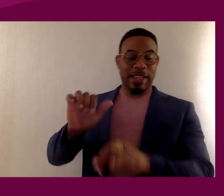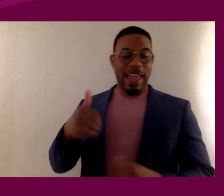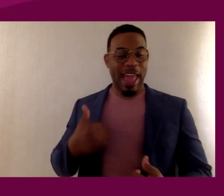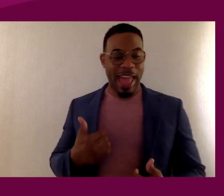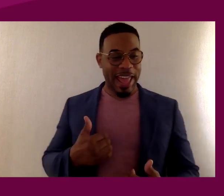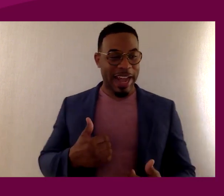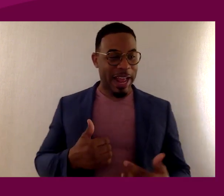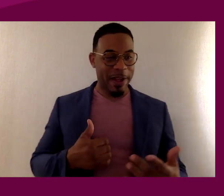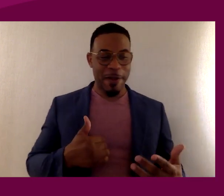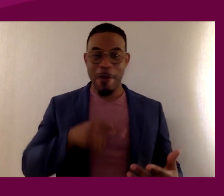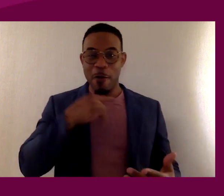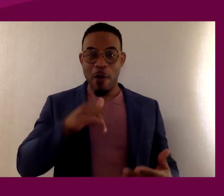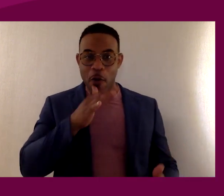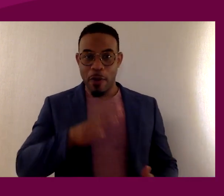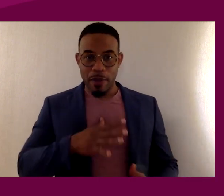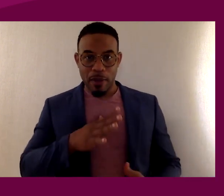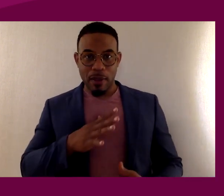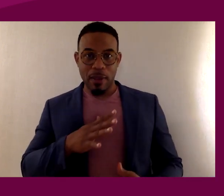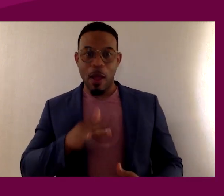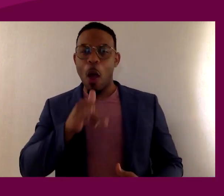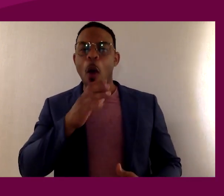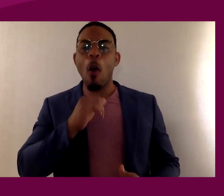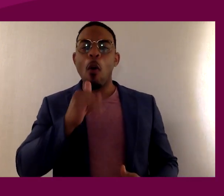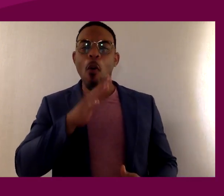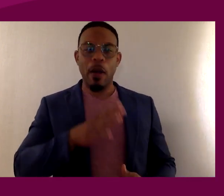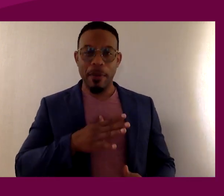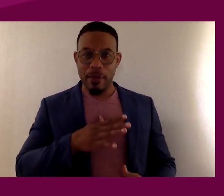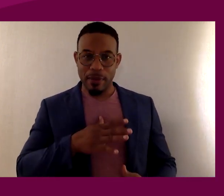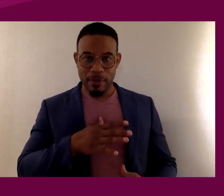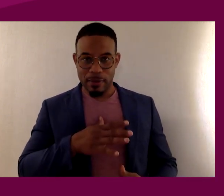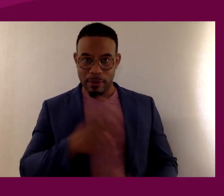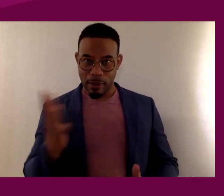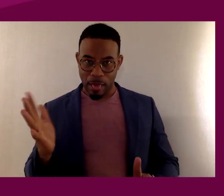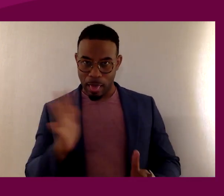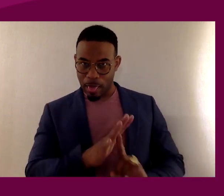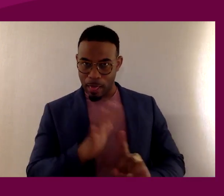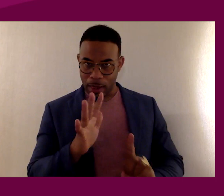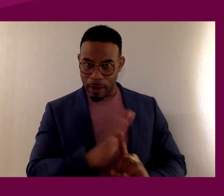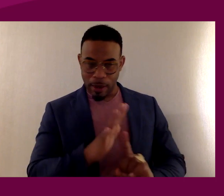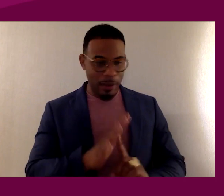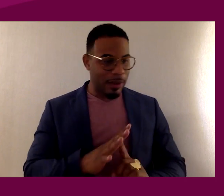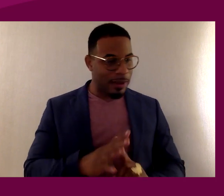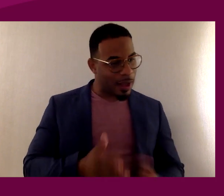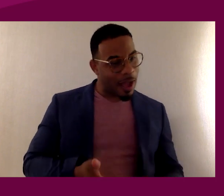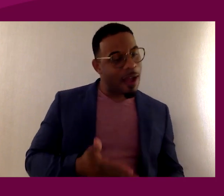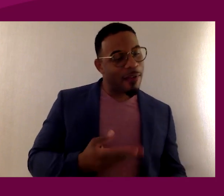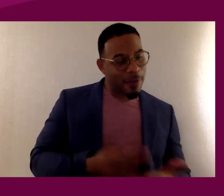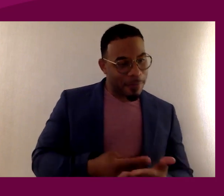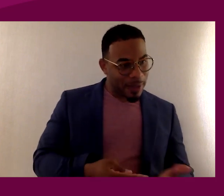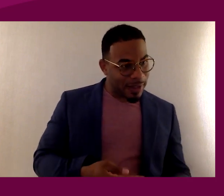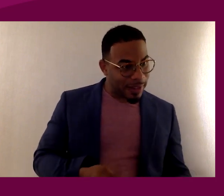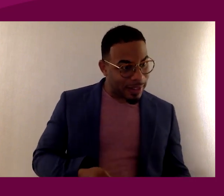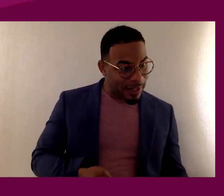seen anything like this. He had Russian women, older women and whatnot. They would come up to